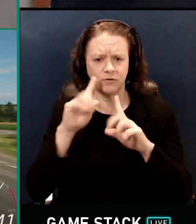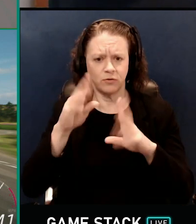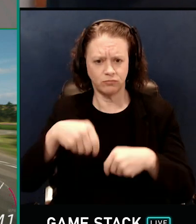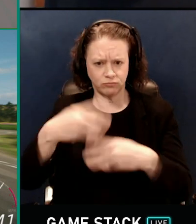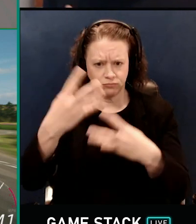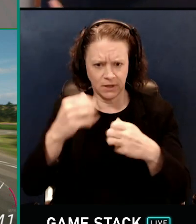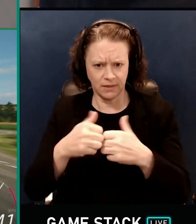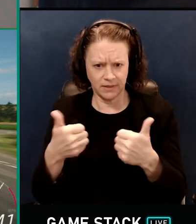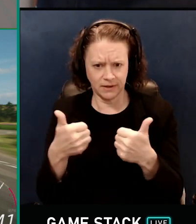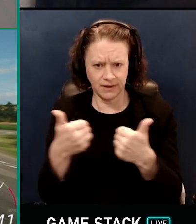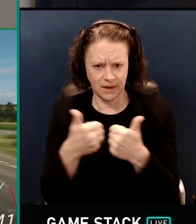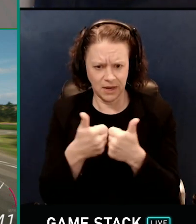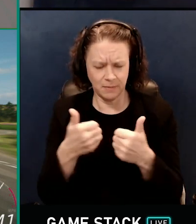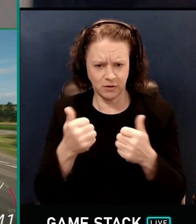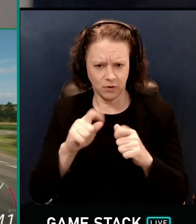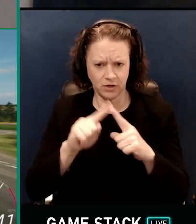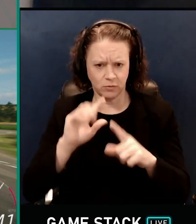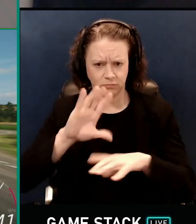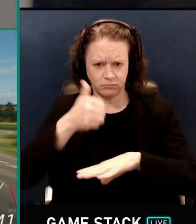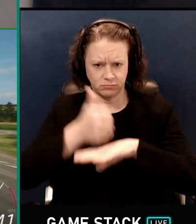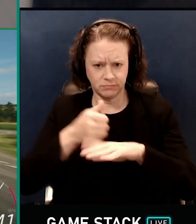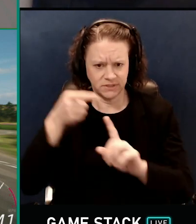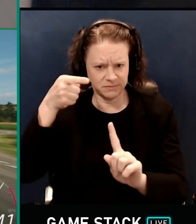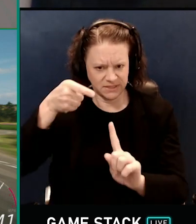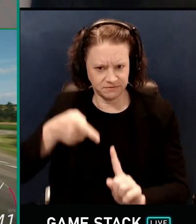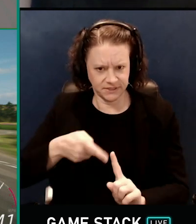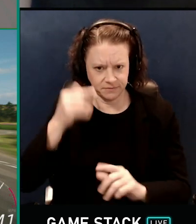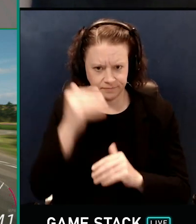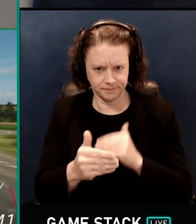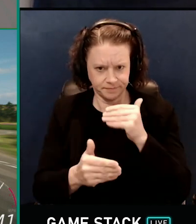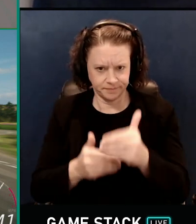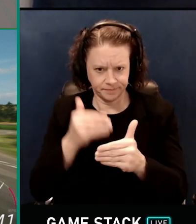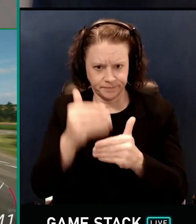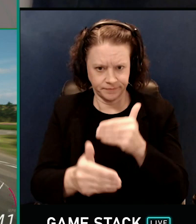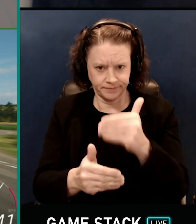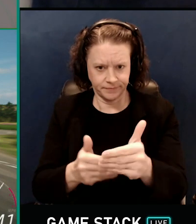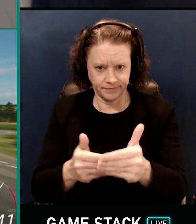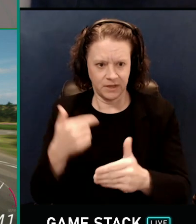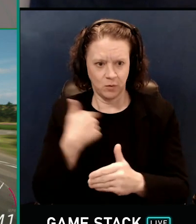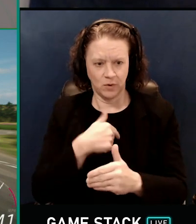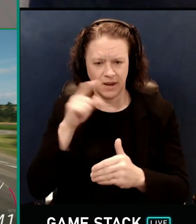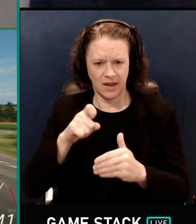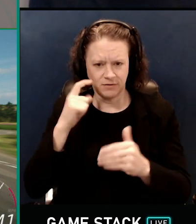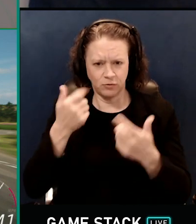and carry out a very specific sequence of steps. Well, for that we would have to look something more